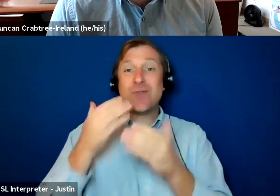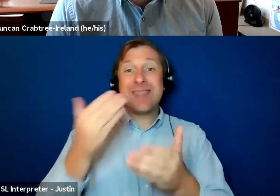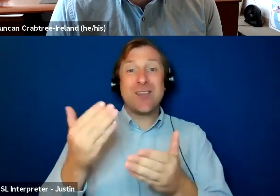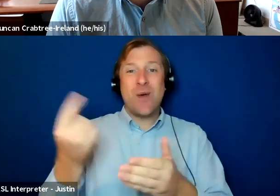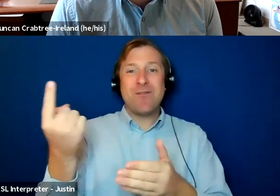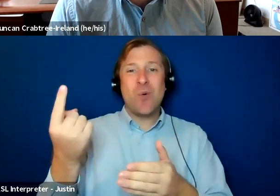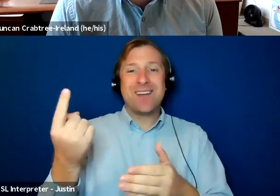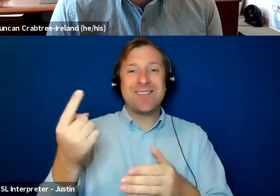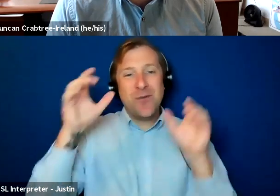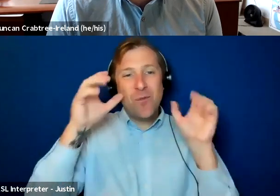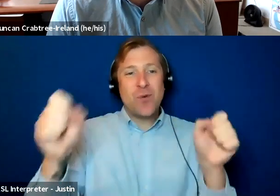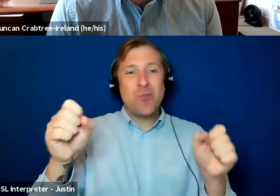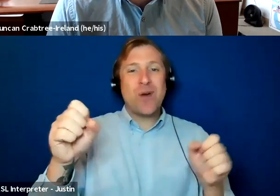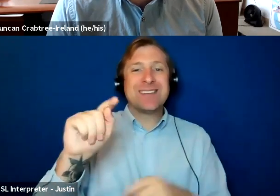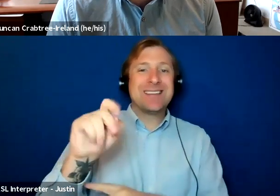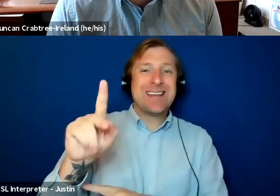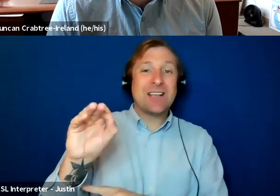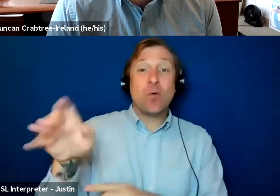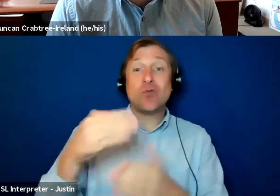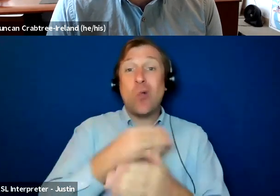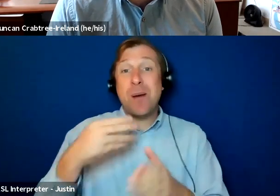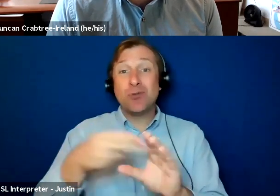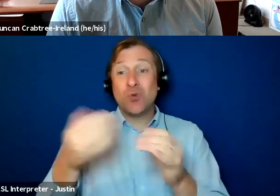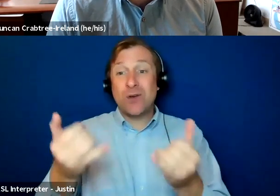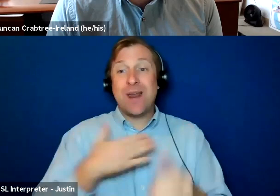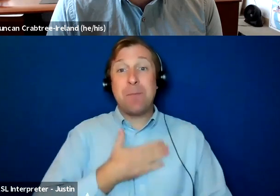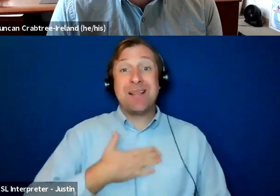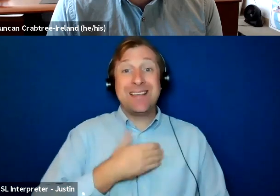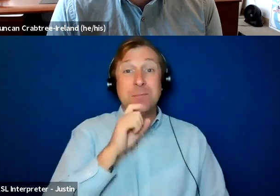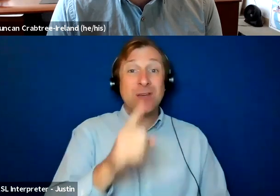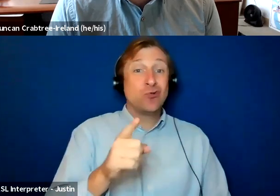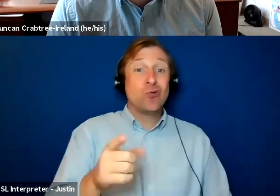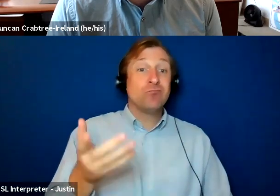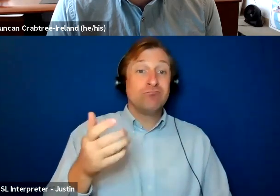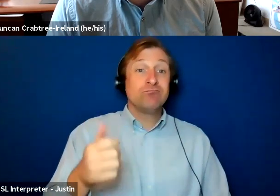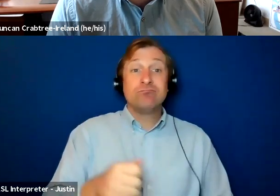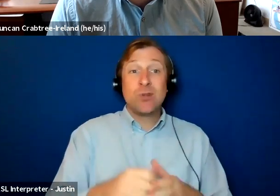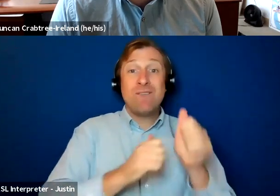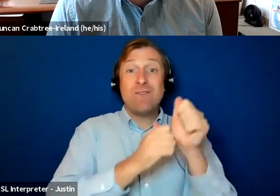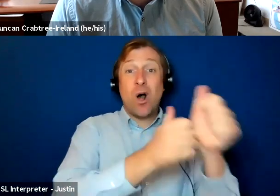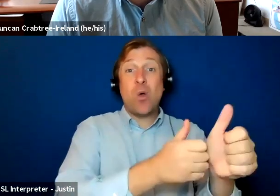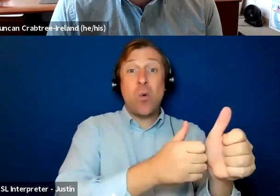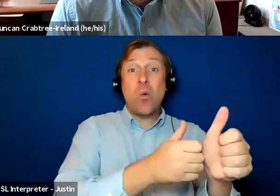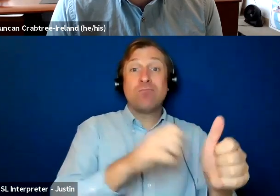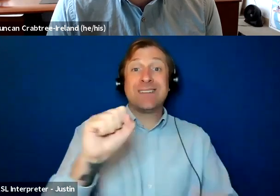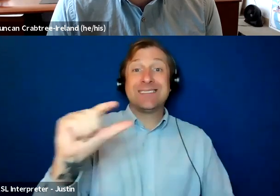from the President's Task Force, all the members who joined us today, please make sure that you follow SAG-AFTRA on social media,